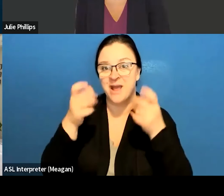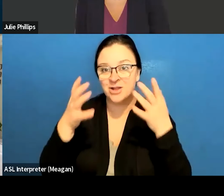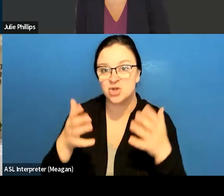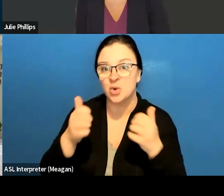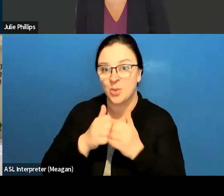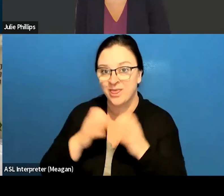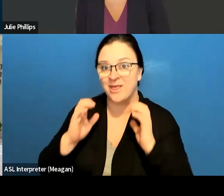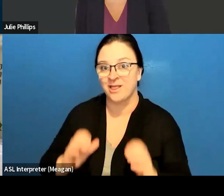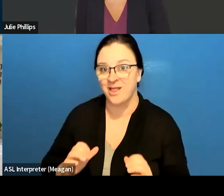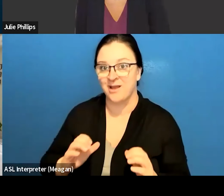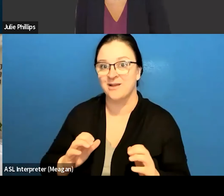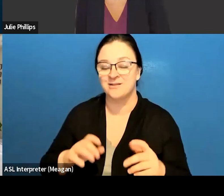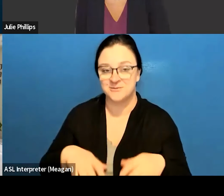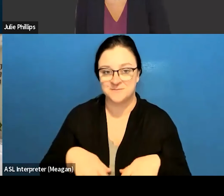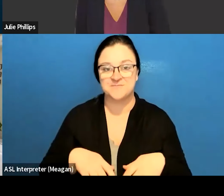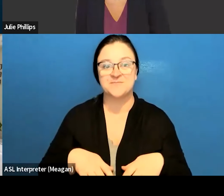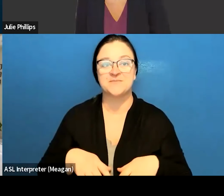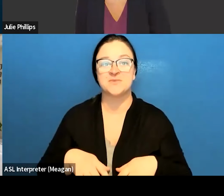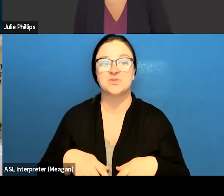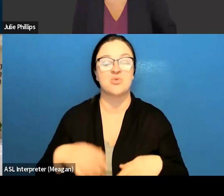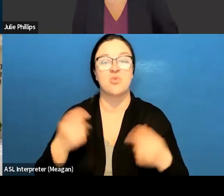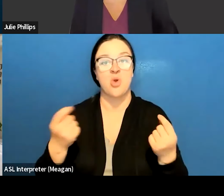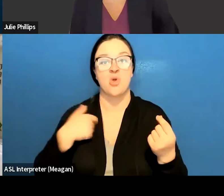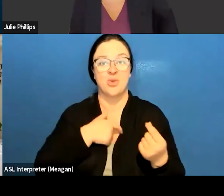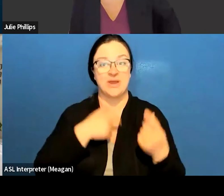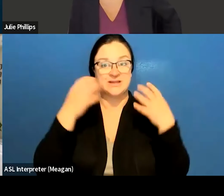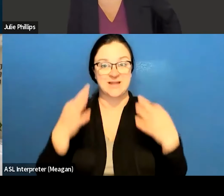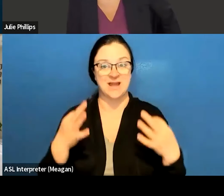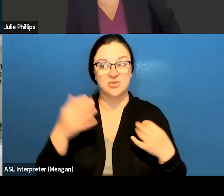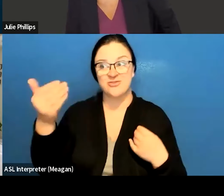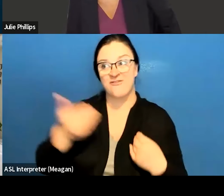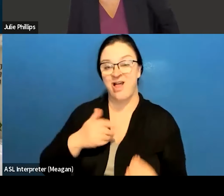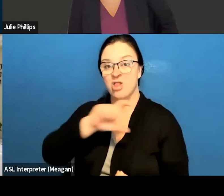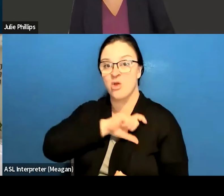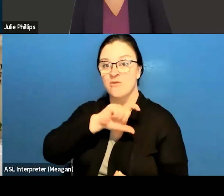And so what we decided to do was invite law enforcement in